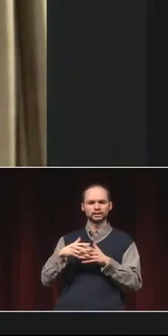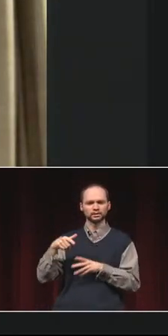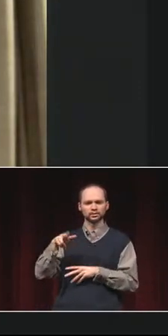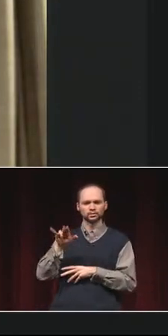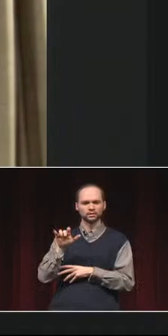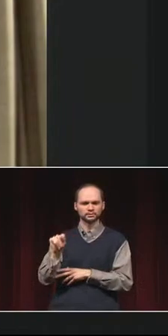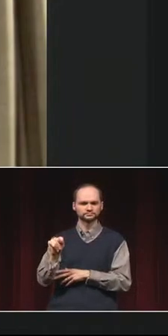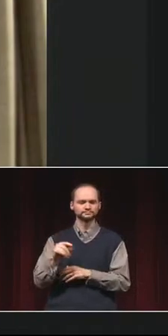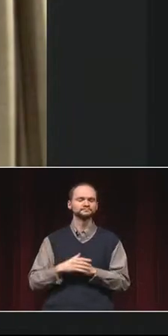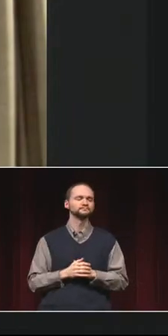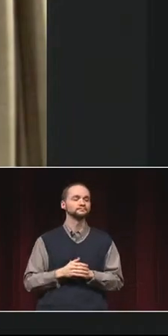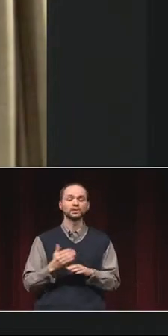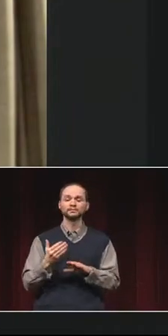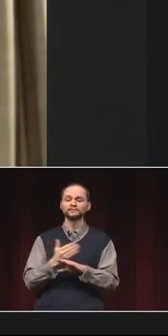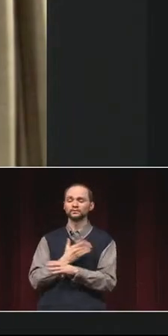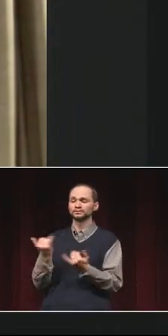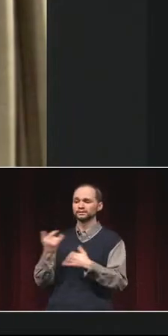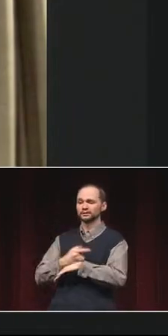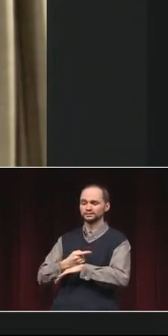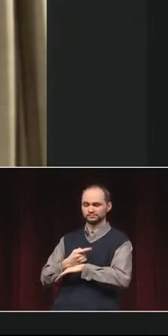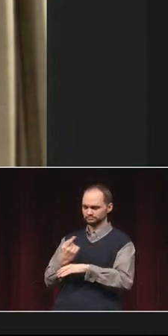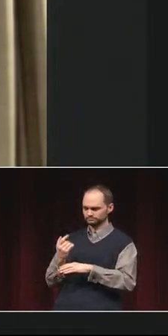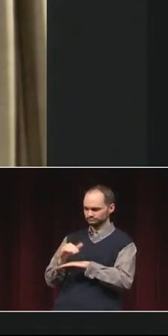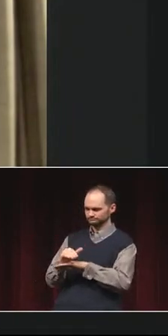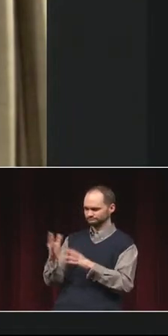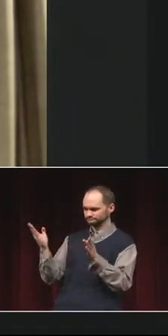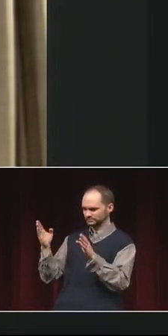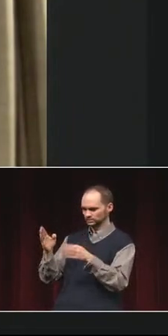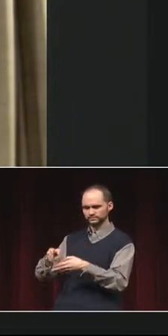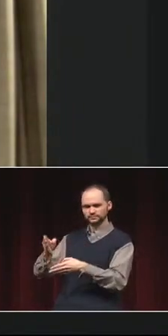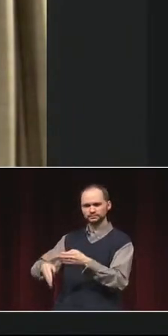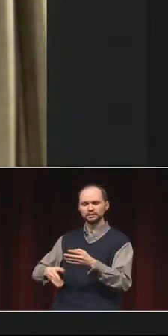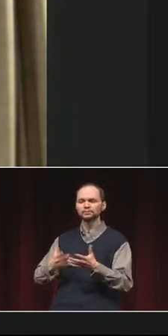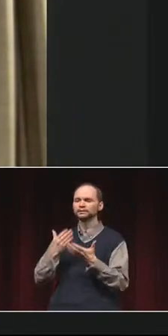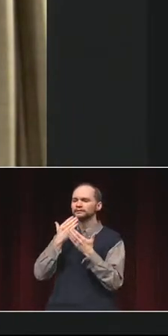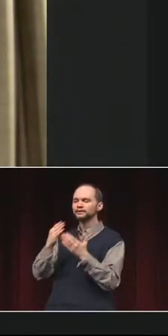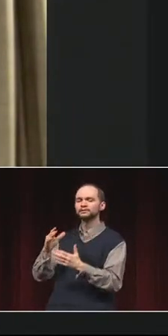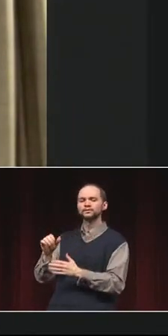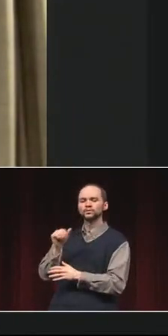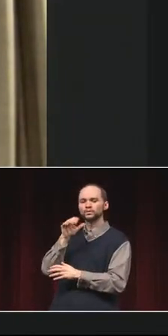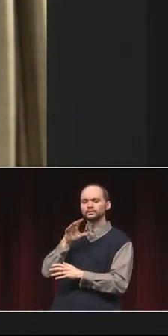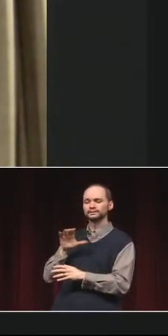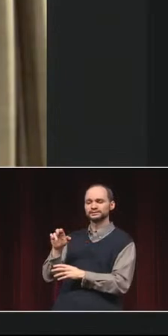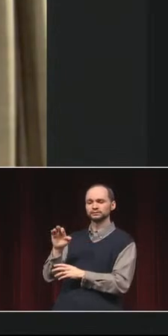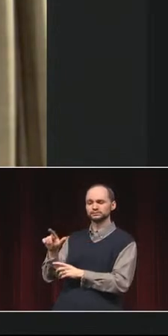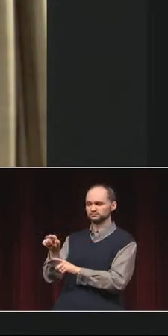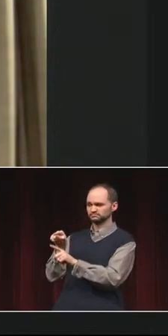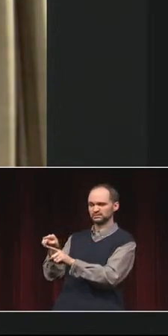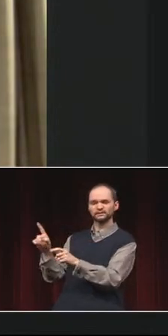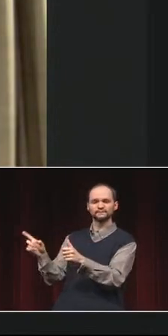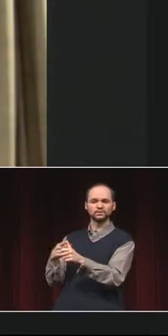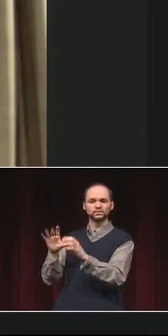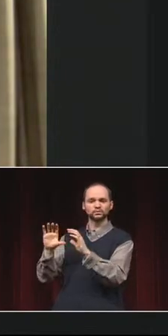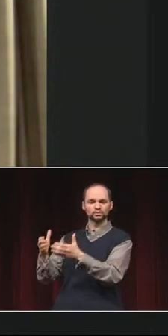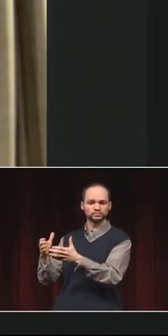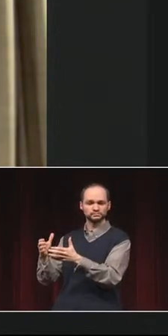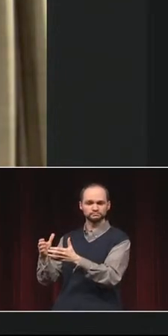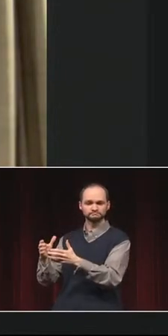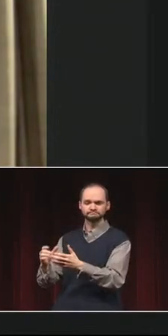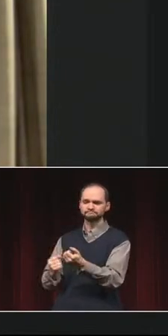who have been the first organized group to endorse the boycott. We thank them so much.